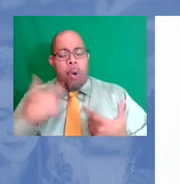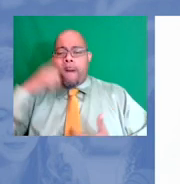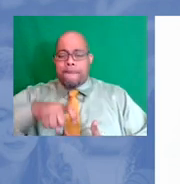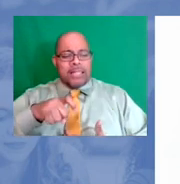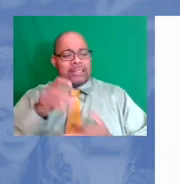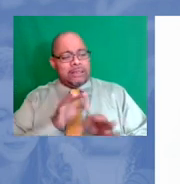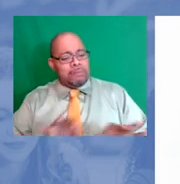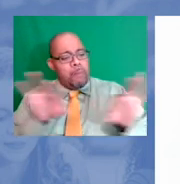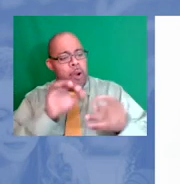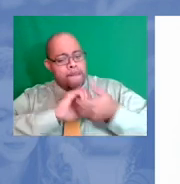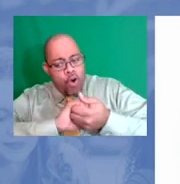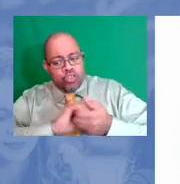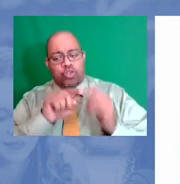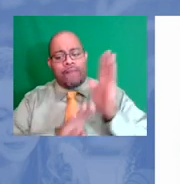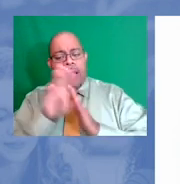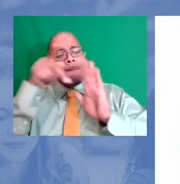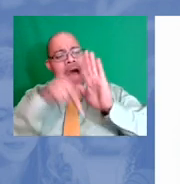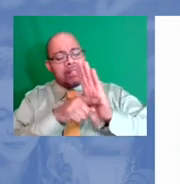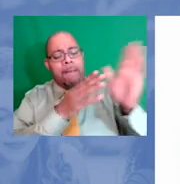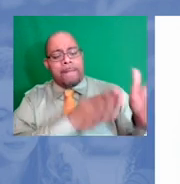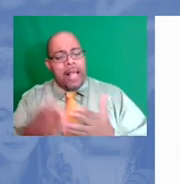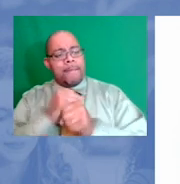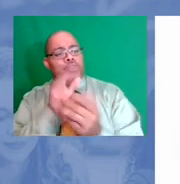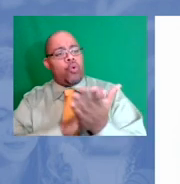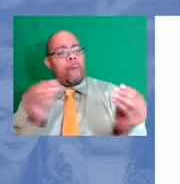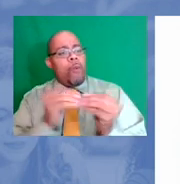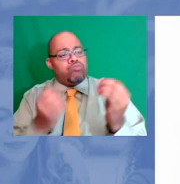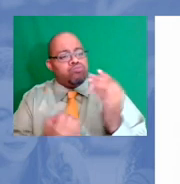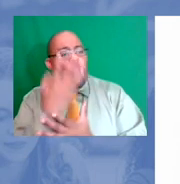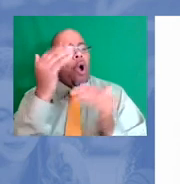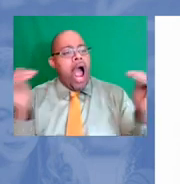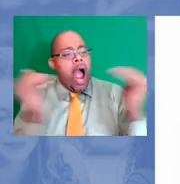POLICIES AND PLANS TO MAKE SCHOOLS MORE THRIVING AND EQUITABLE PLACE, AS A STUDENT I HOPE TO